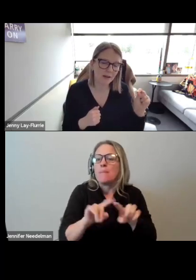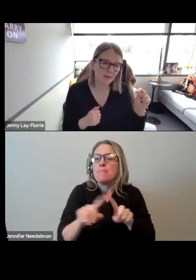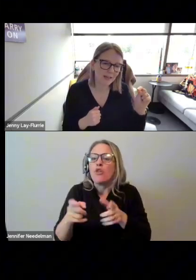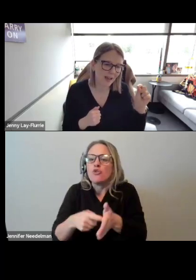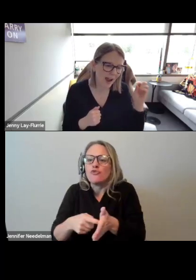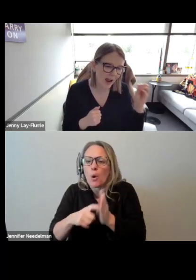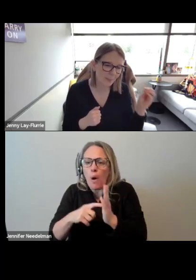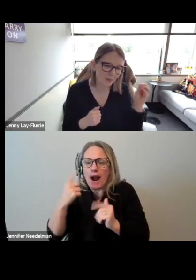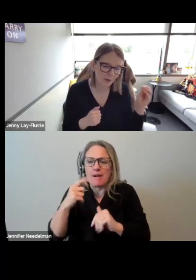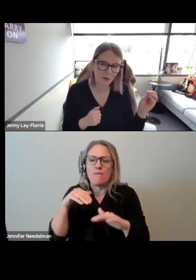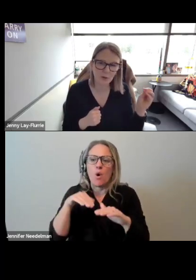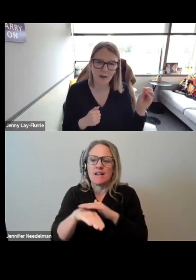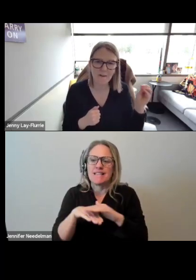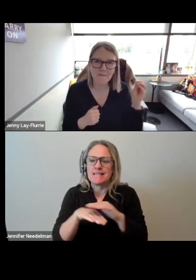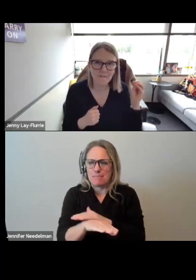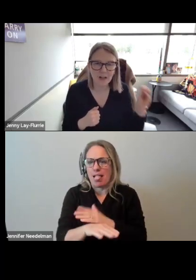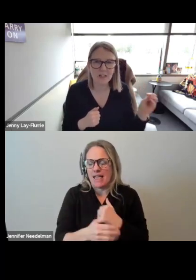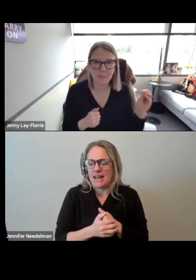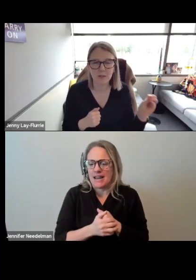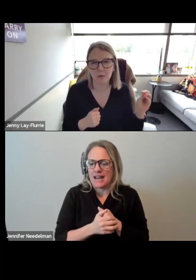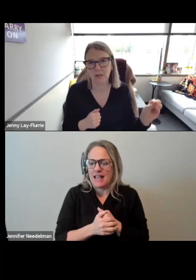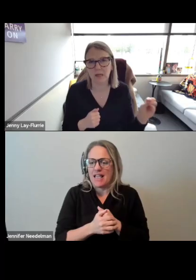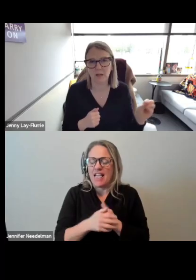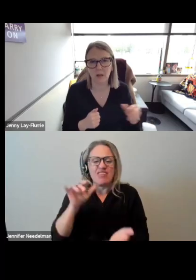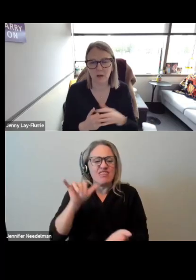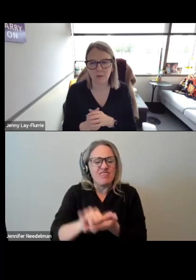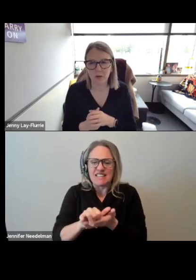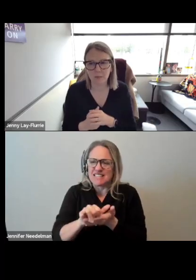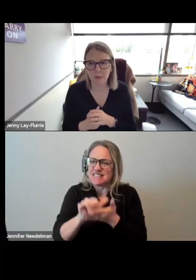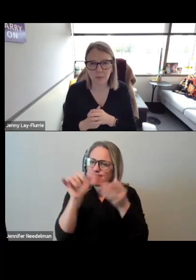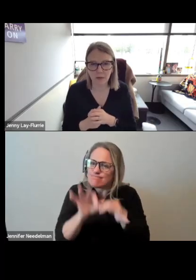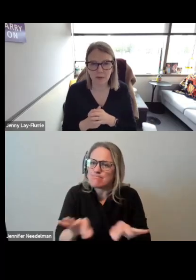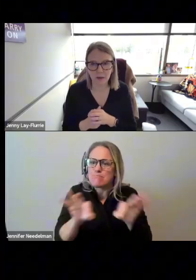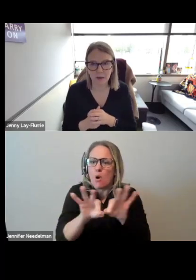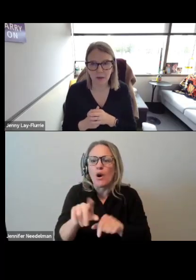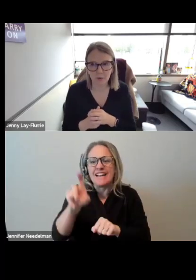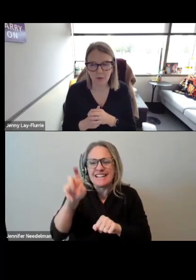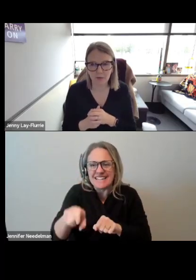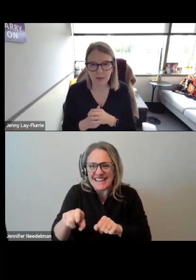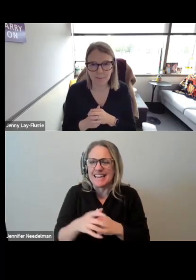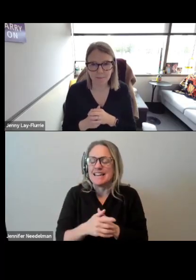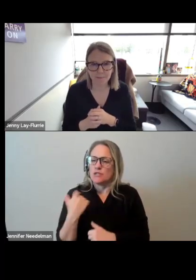but the absolute fundamental need for you to be building inclusively.